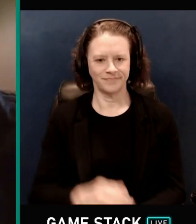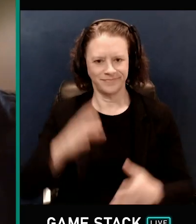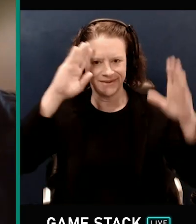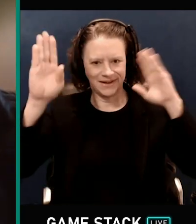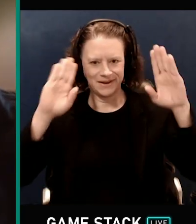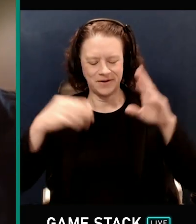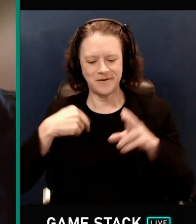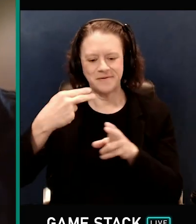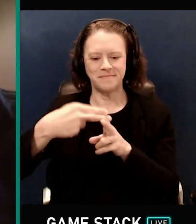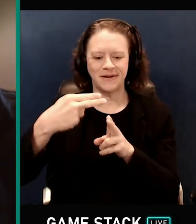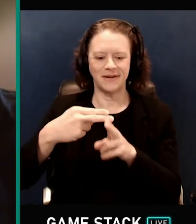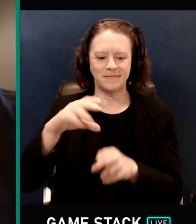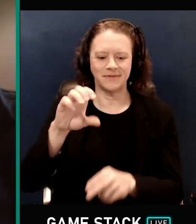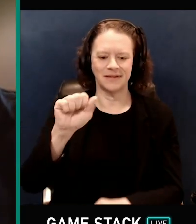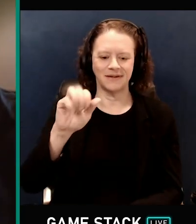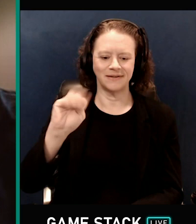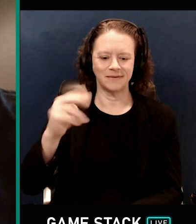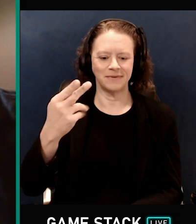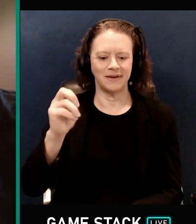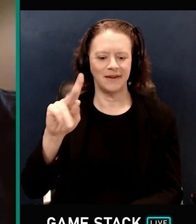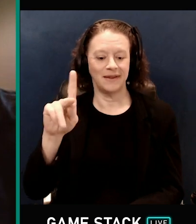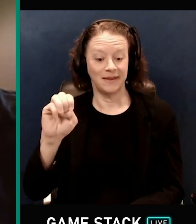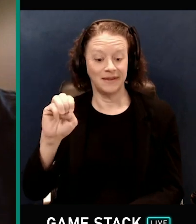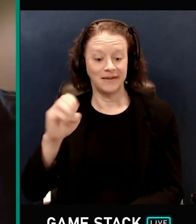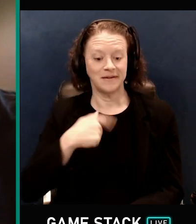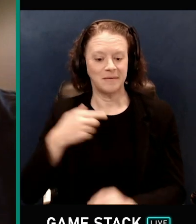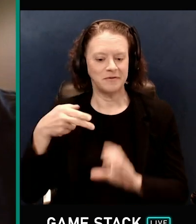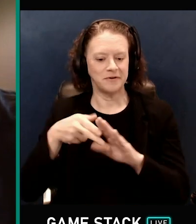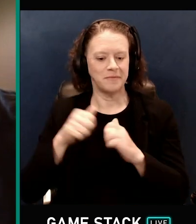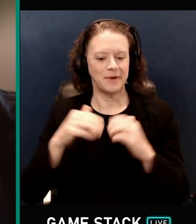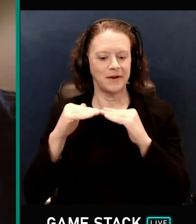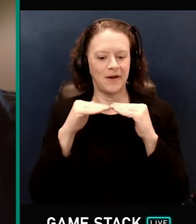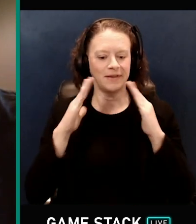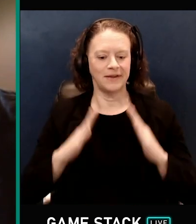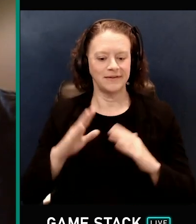Hi, my name is Sam Hanky. I'm joined by my colleagues Michael Garlitz and Stephanie MAD